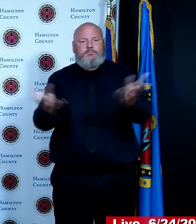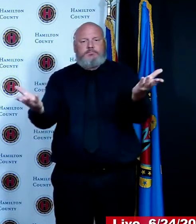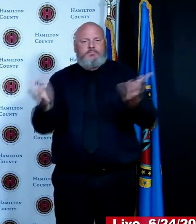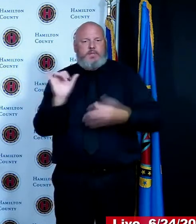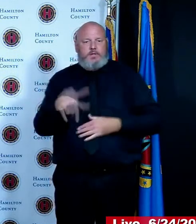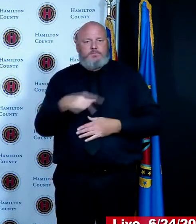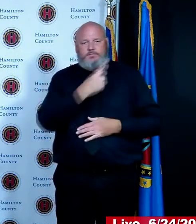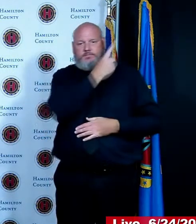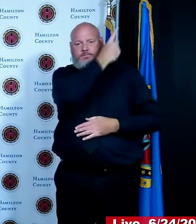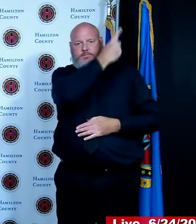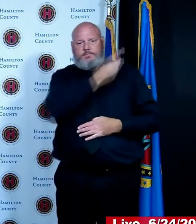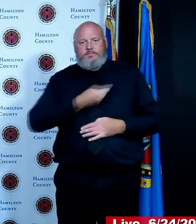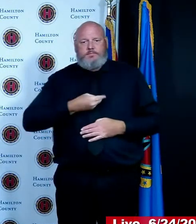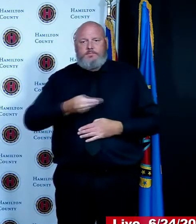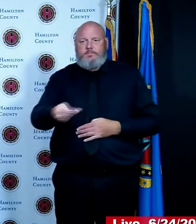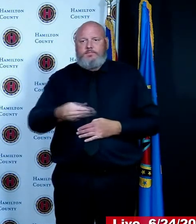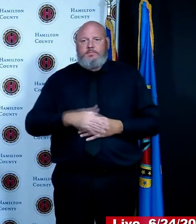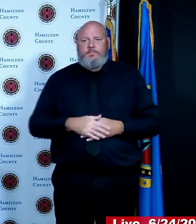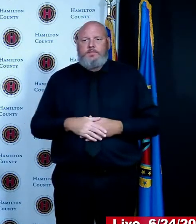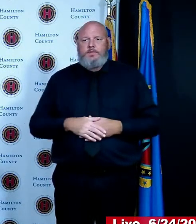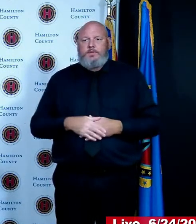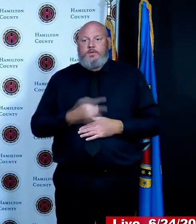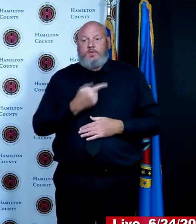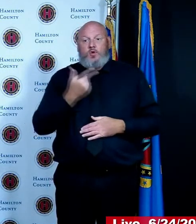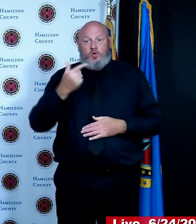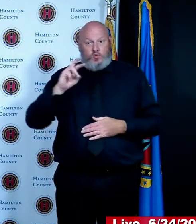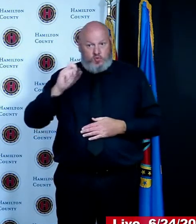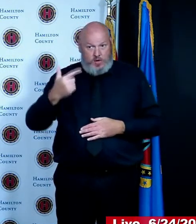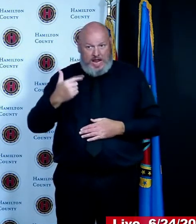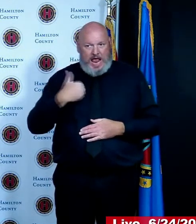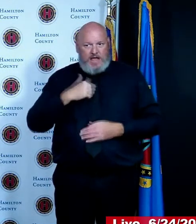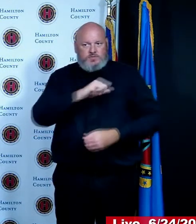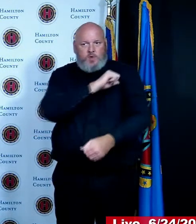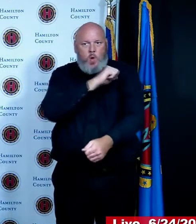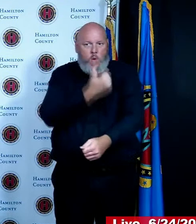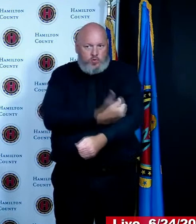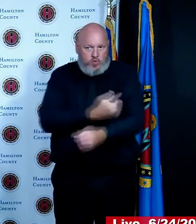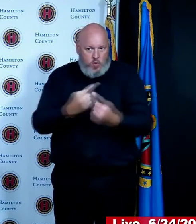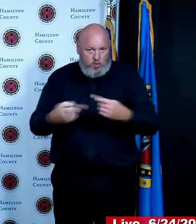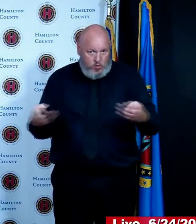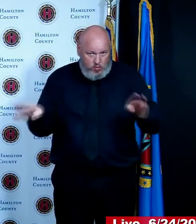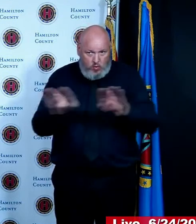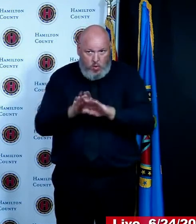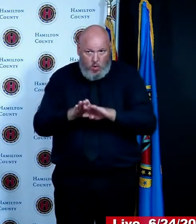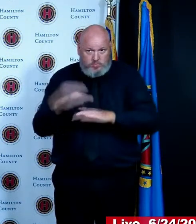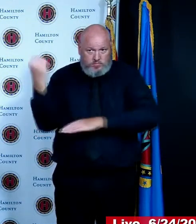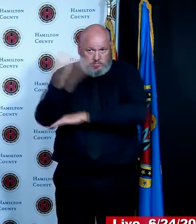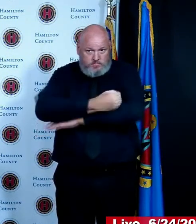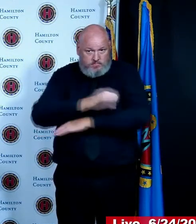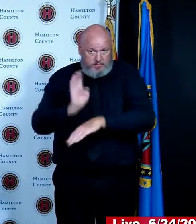has the authority to close things down and so I have not had that conversation